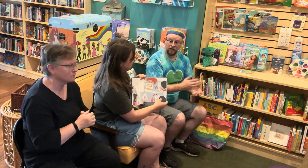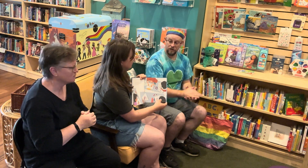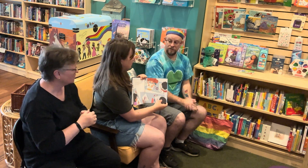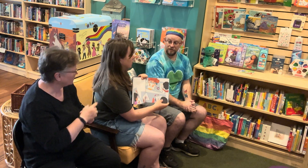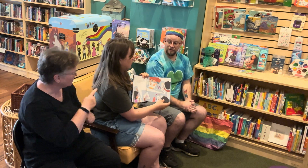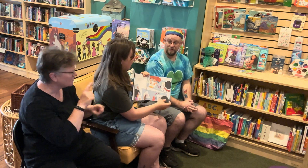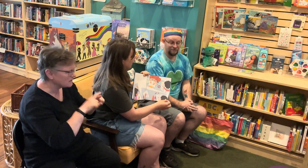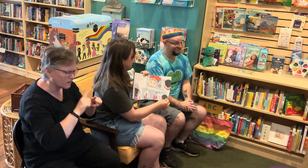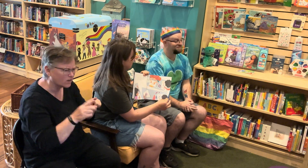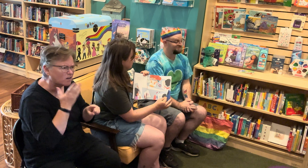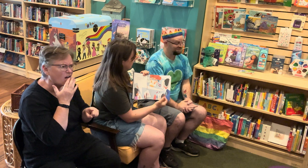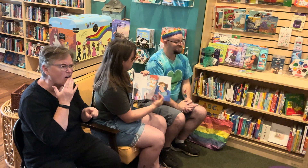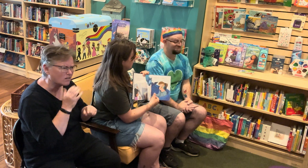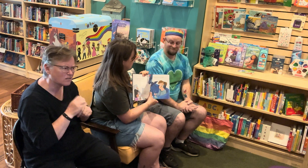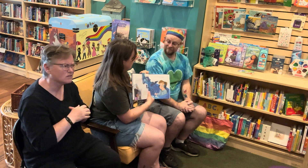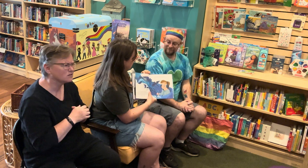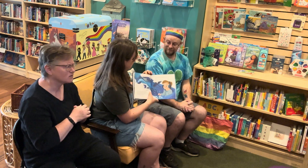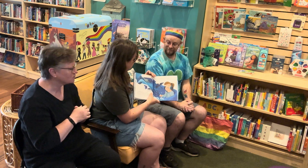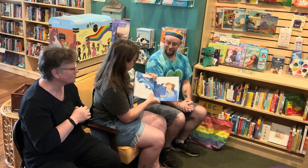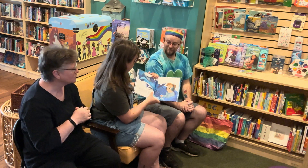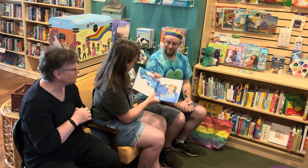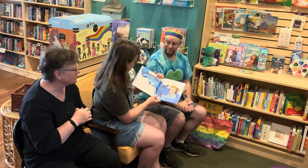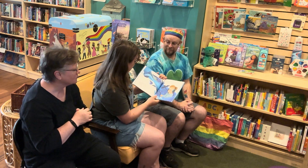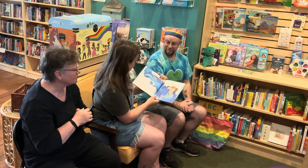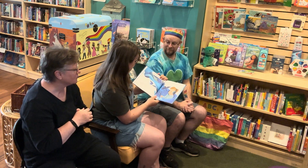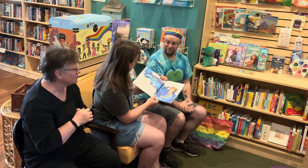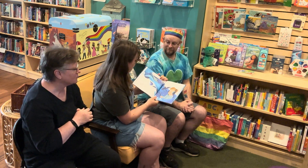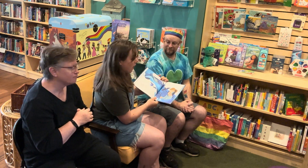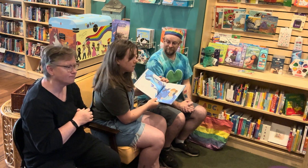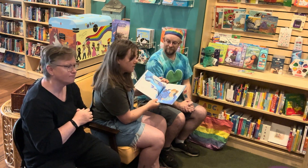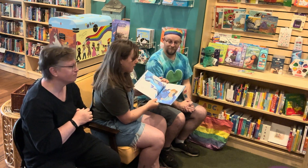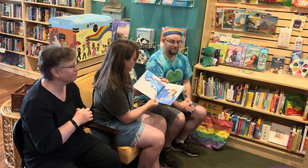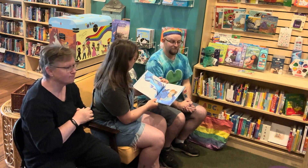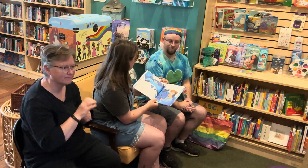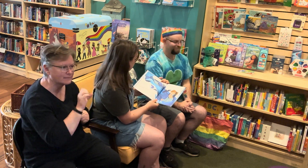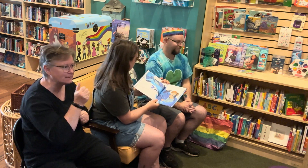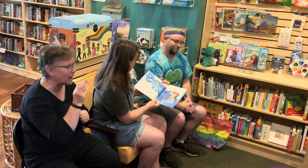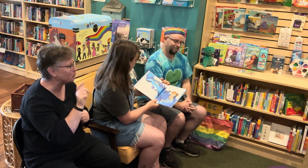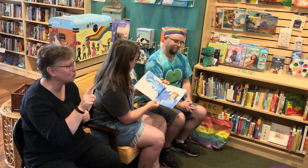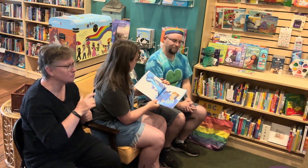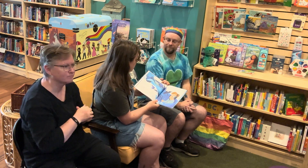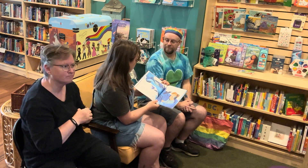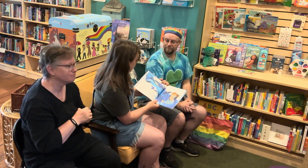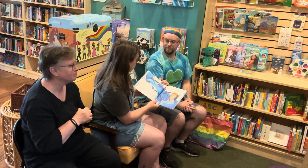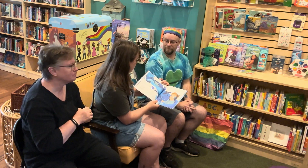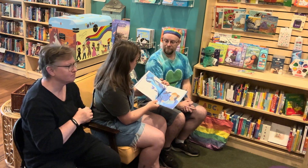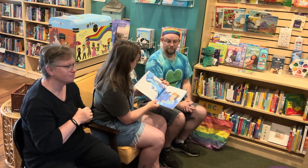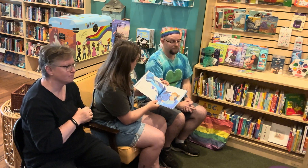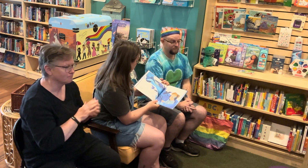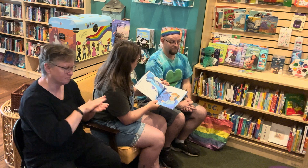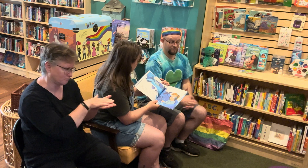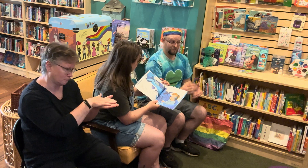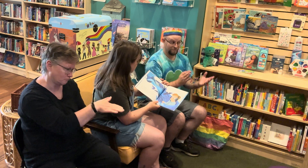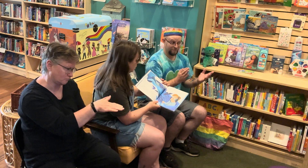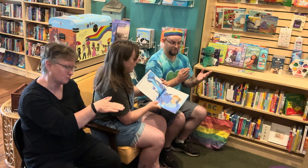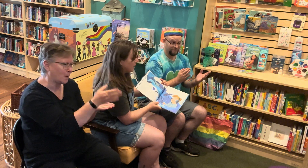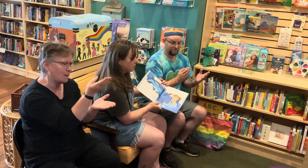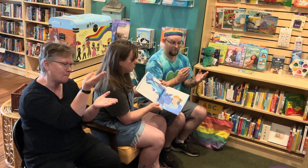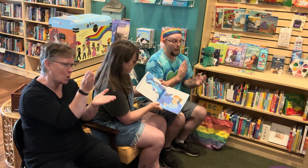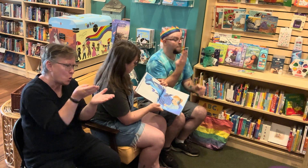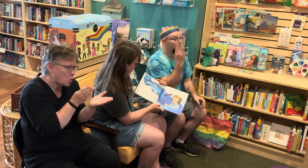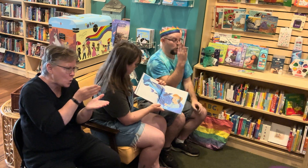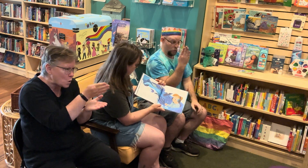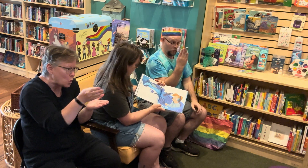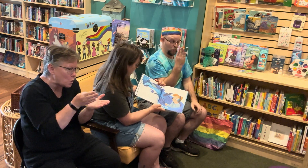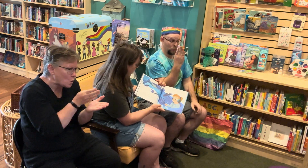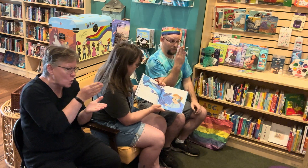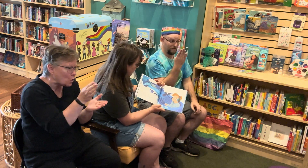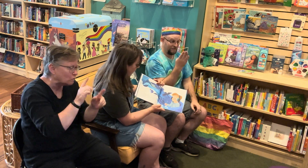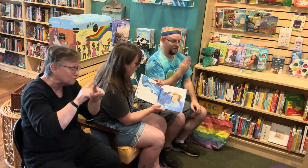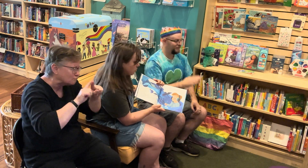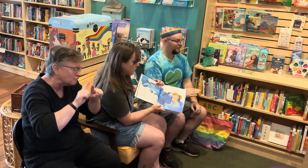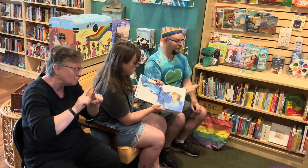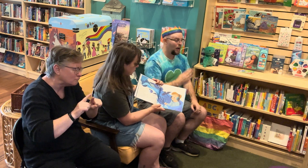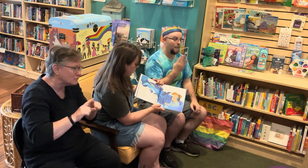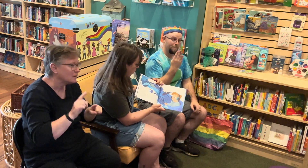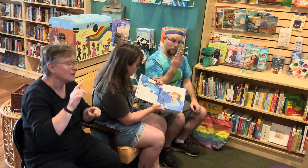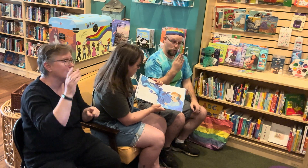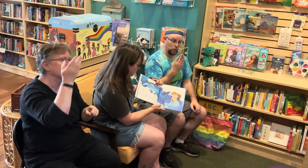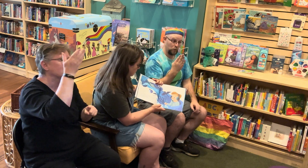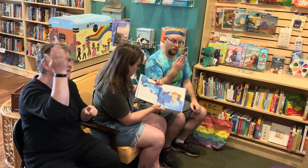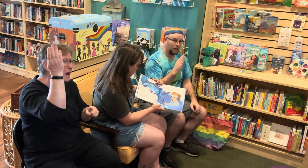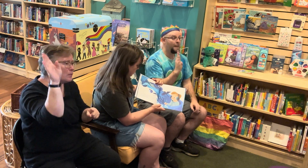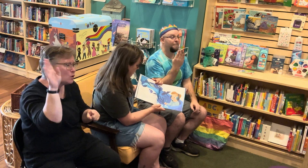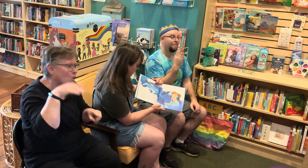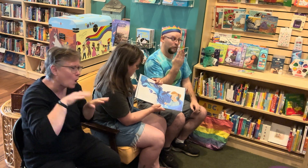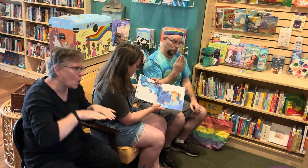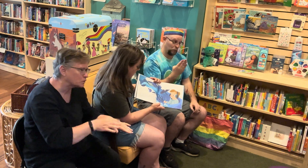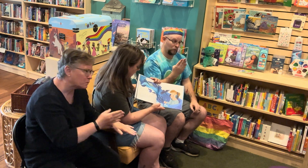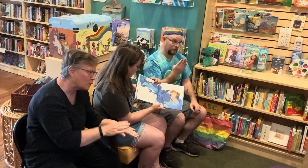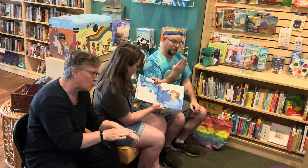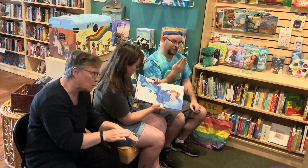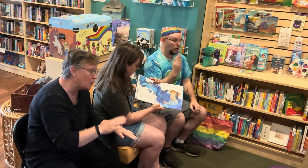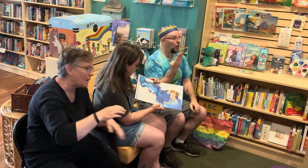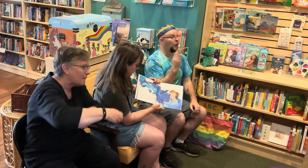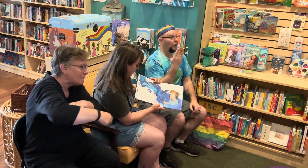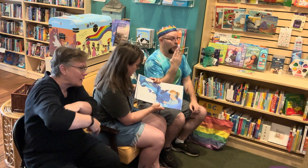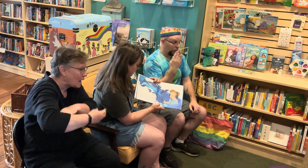colors. ELLE: Not Samuel! His drawing was filled with every shade of blue. Sky blue, ocean blue, midnight blue,